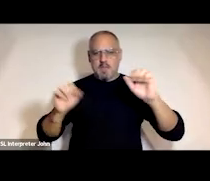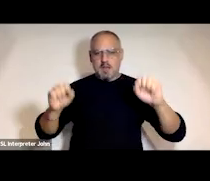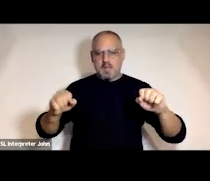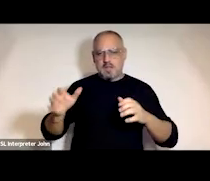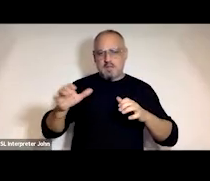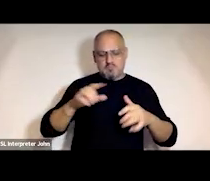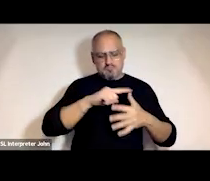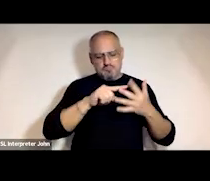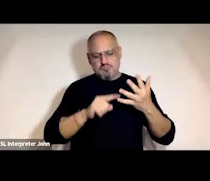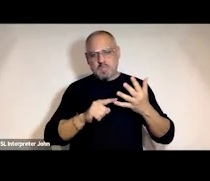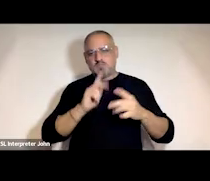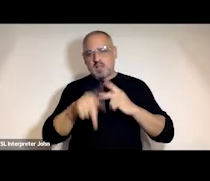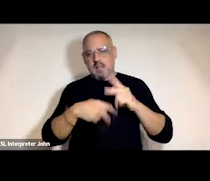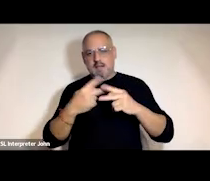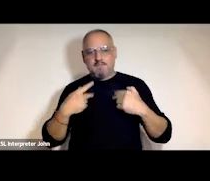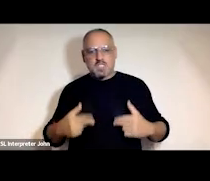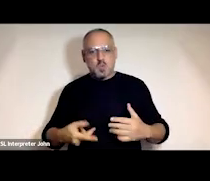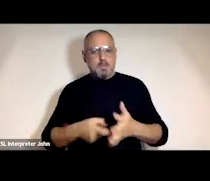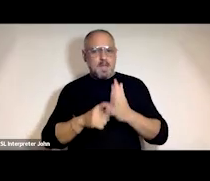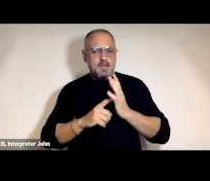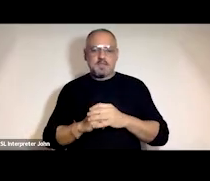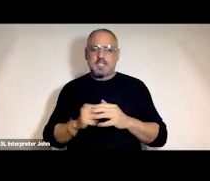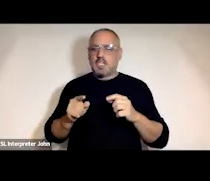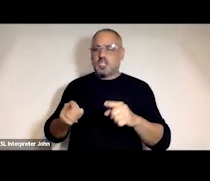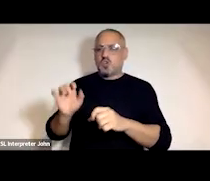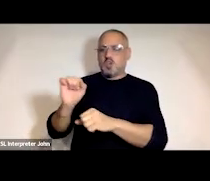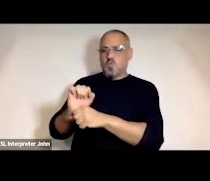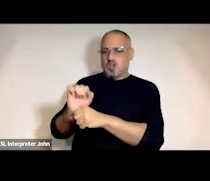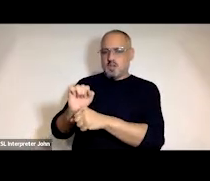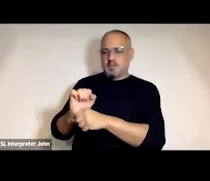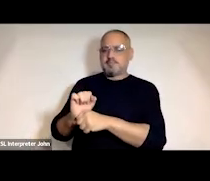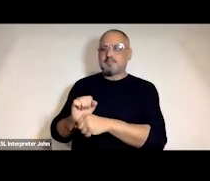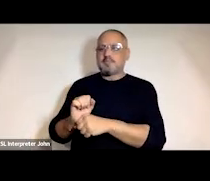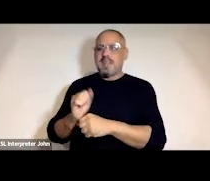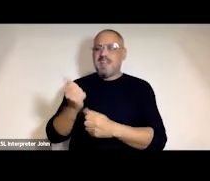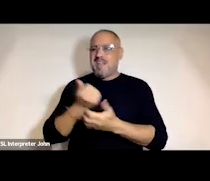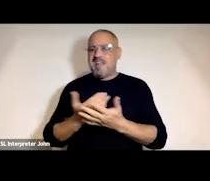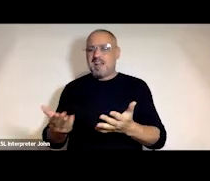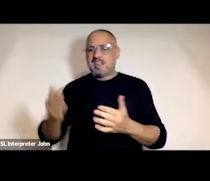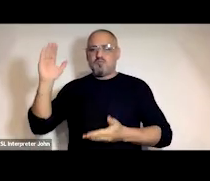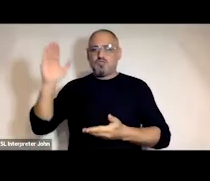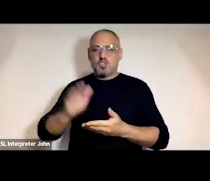those kinds of physical demands during work, and anything that may reduce the person's ability